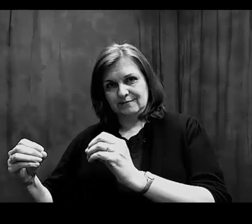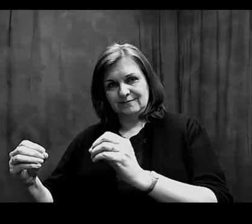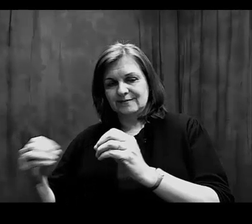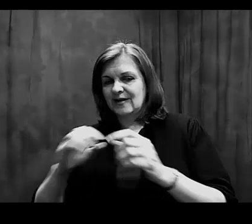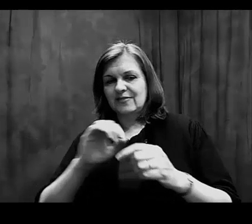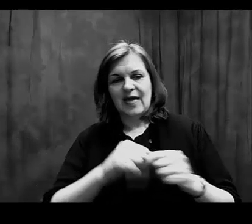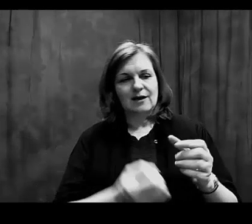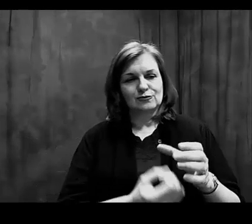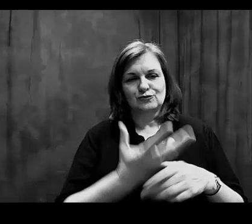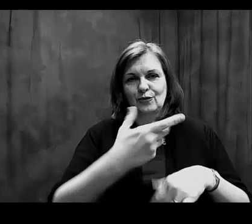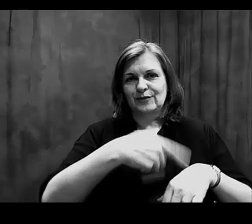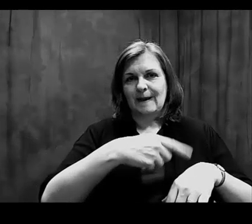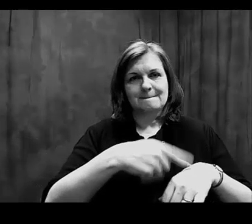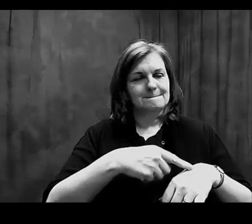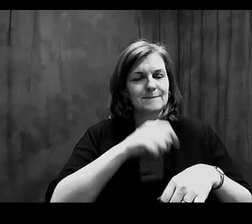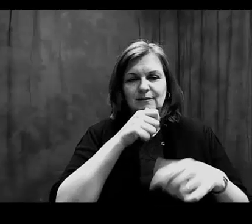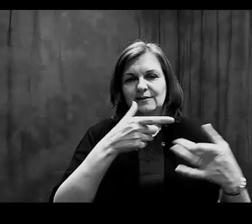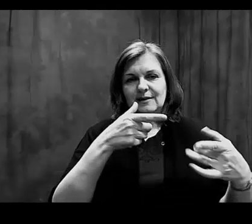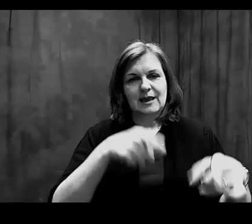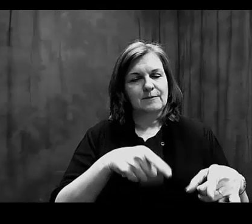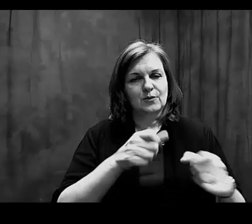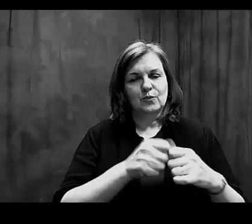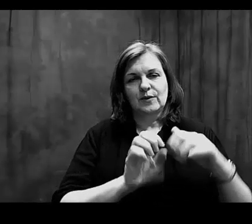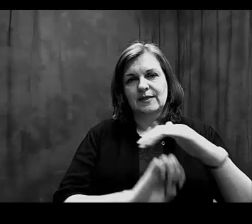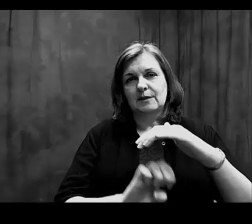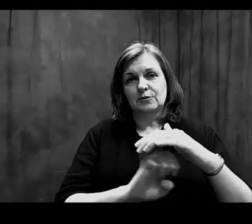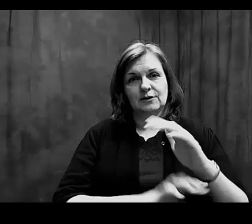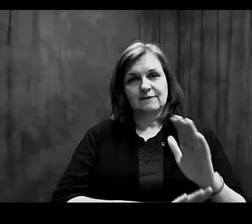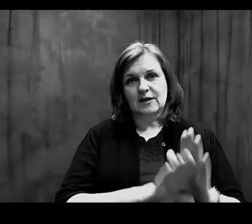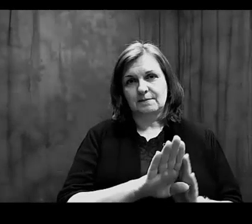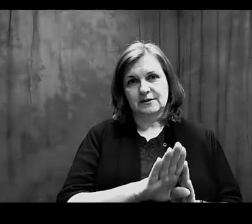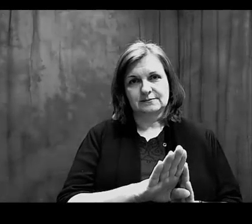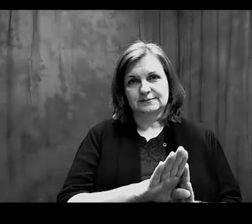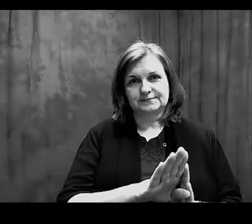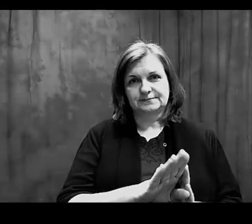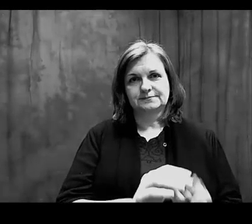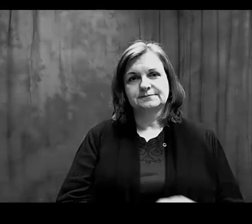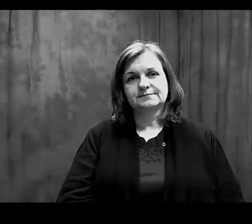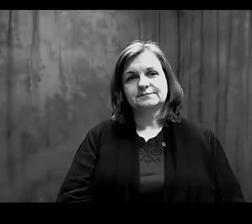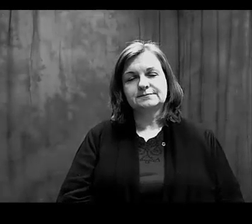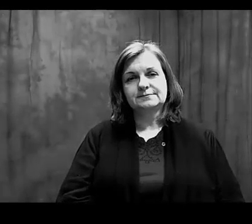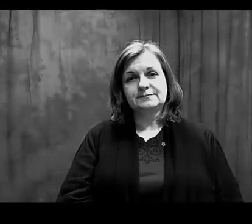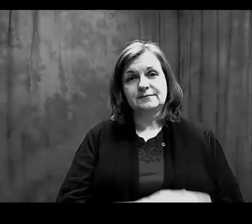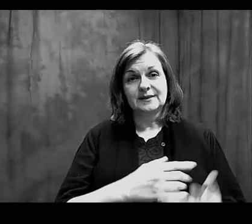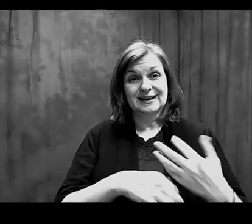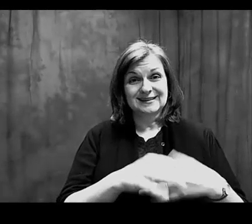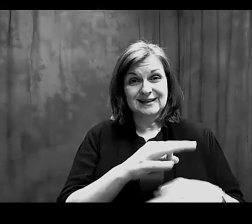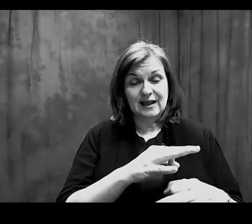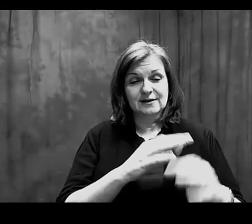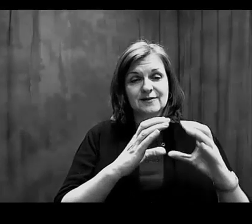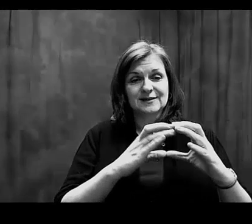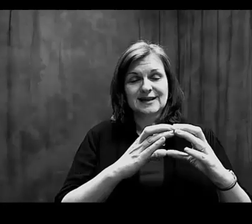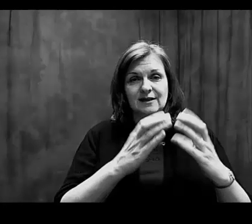we don't see that in embryonic development